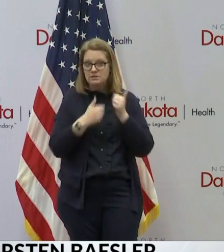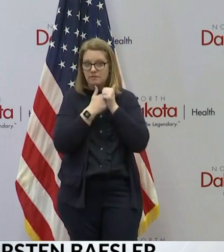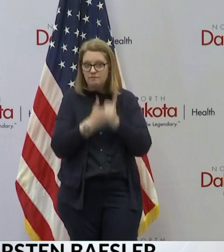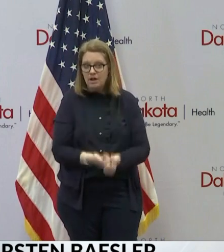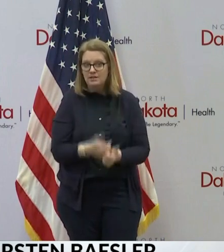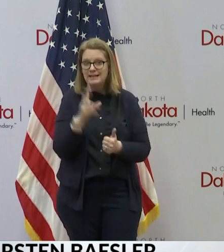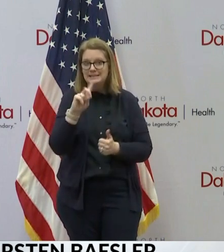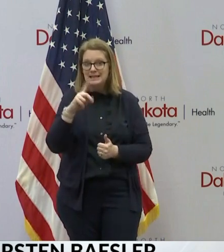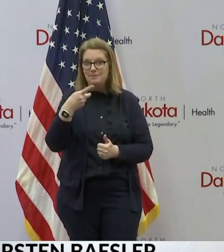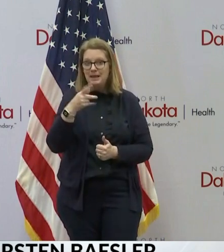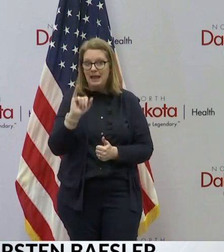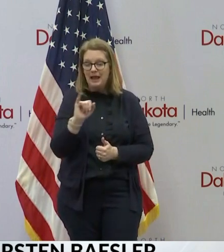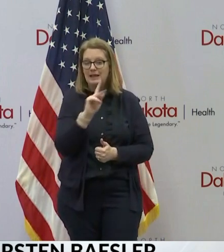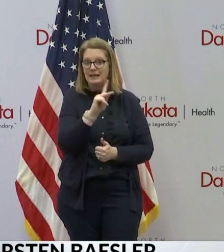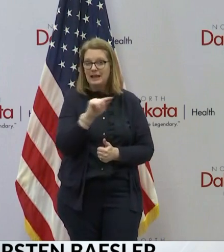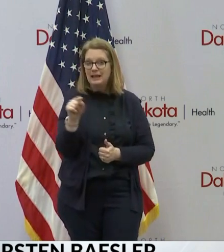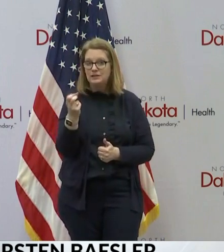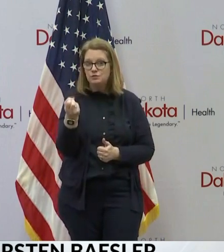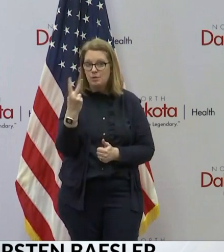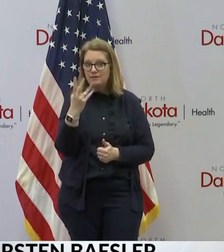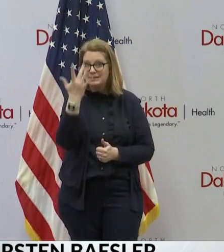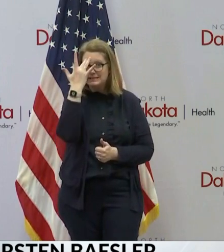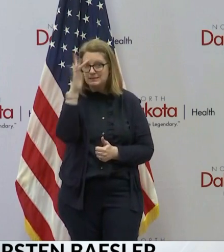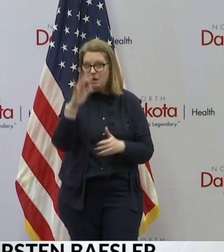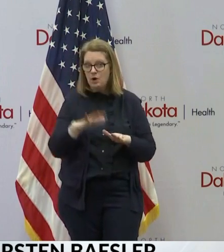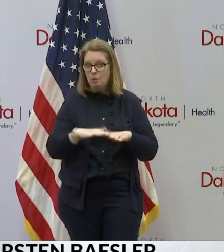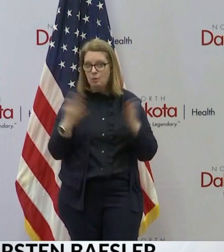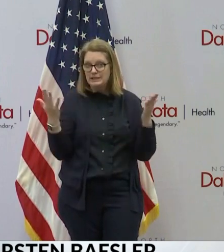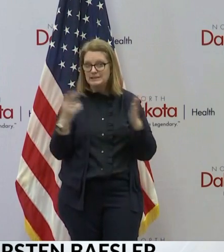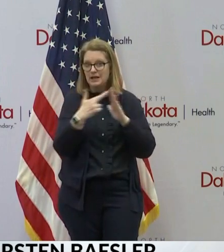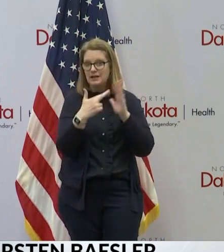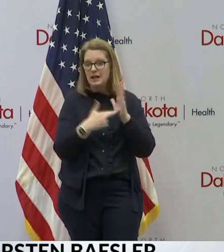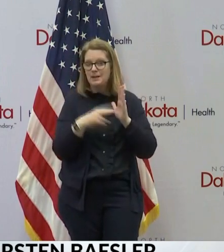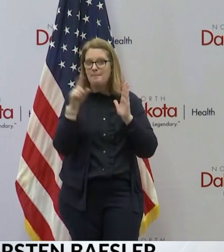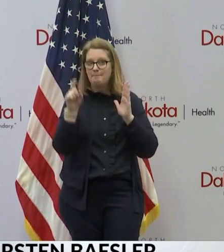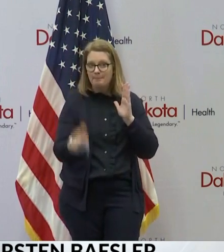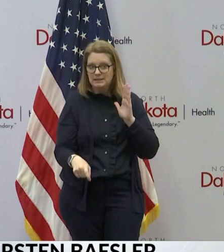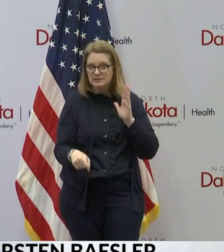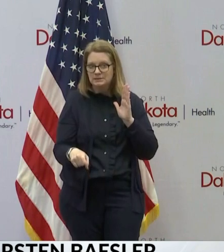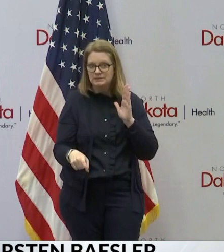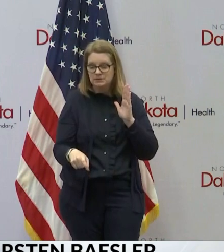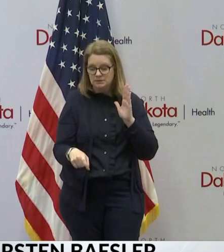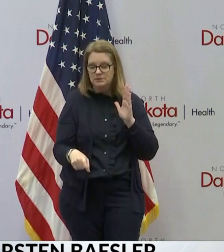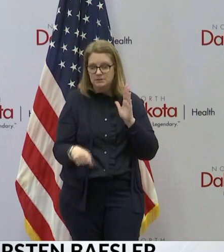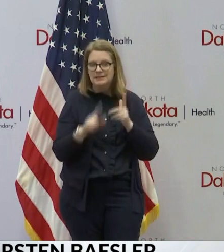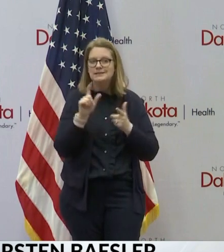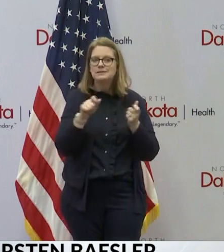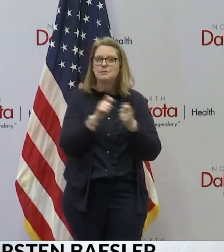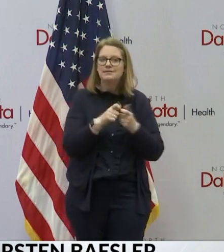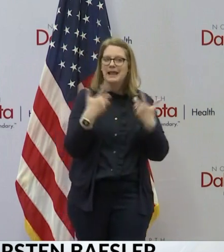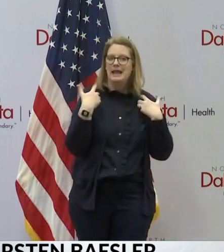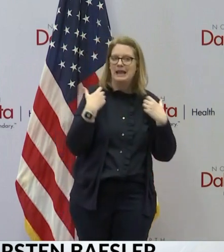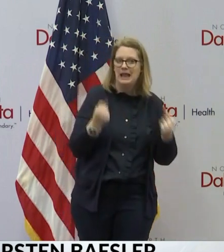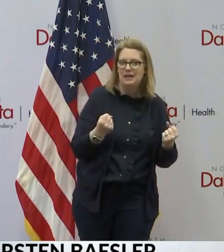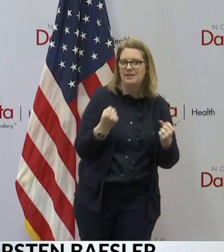IDENTIFIED IN THIS ORDER PROVIDED THAT THE SCHOOL DISTRICT STRICTLY ADHERES TO THE